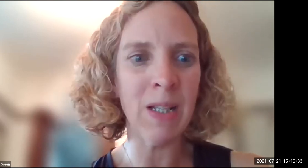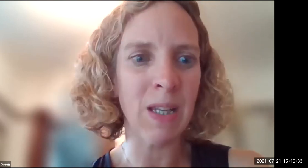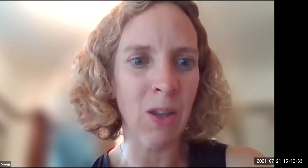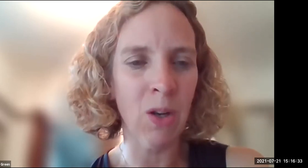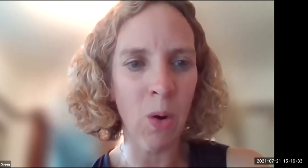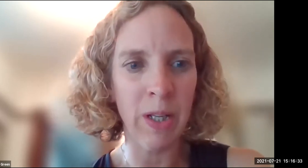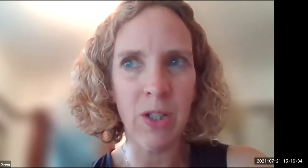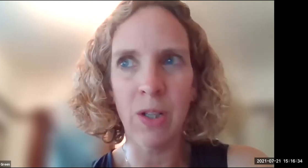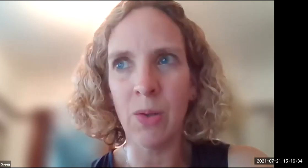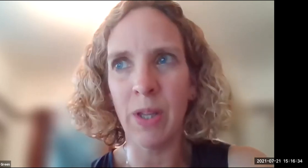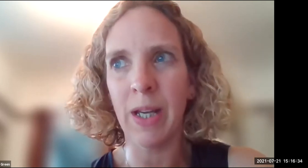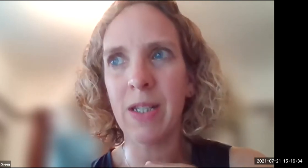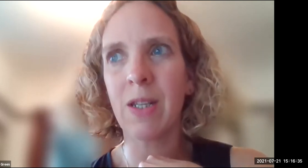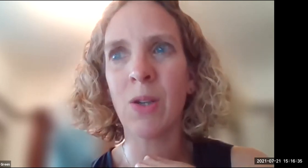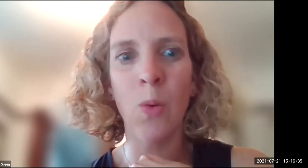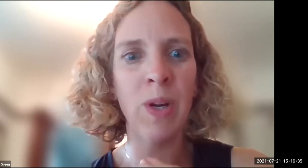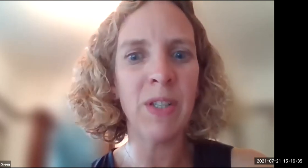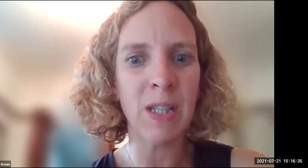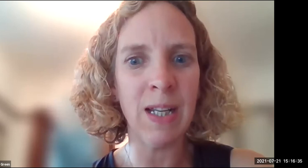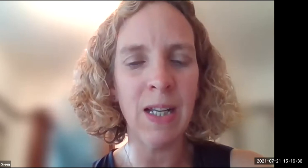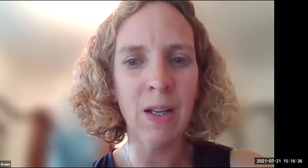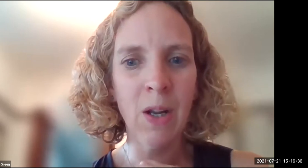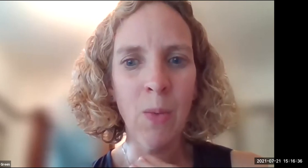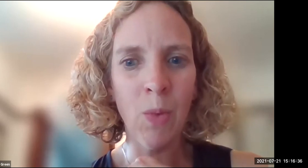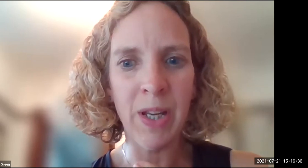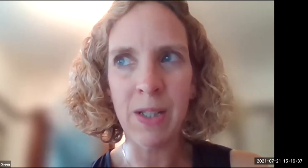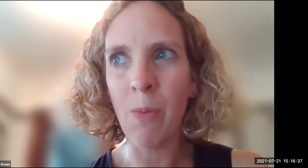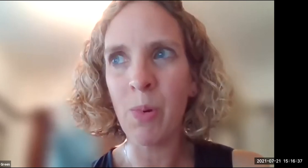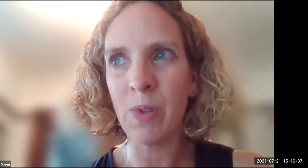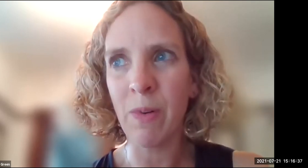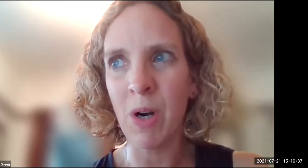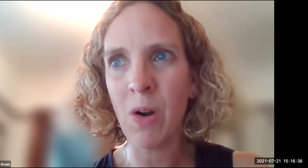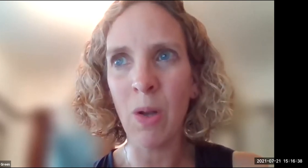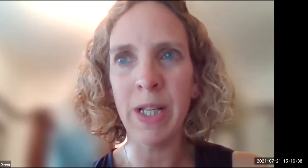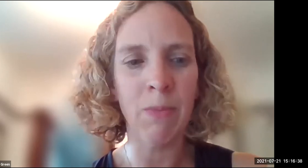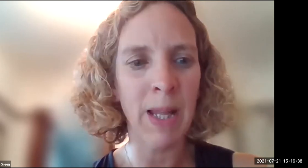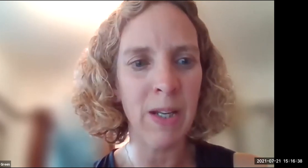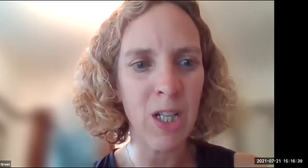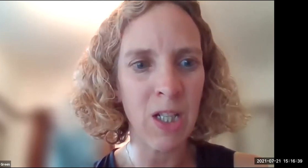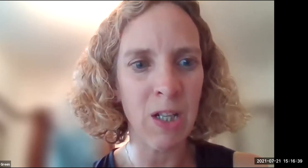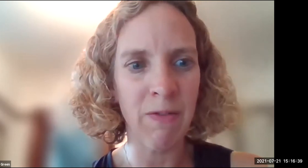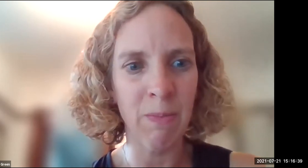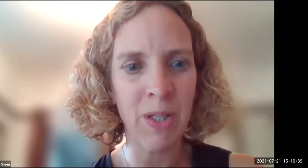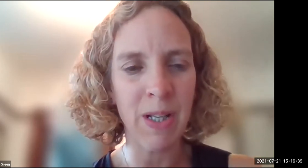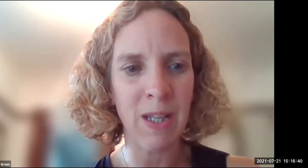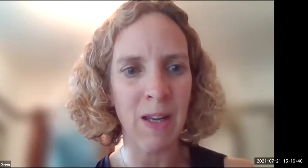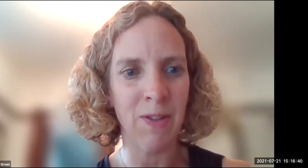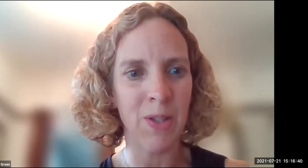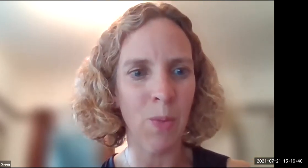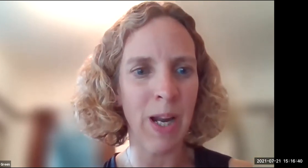getting boys and girls with disabilities back to school. It's also shown very clearly that actually we have the means and the knowledge to